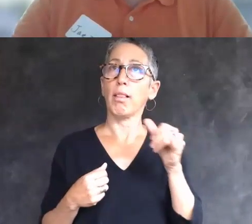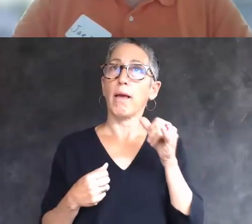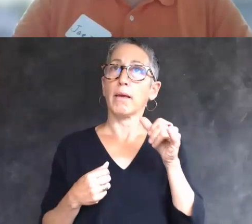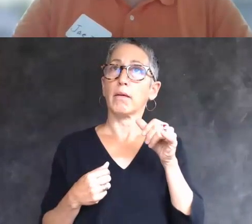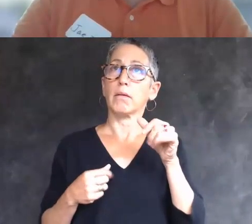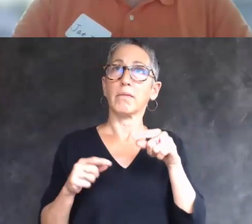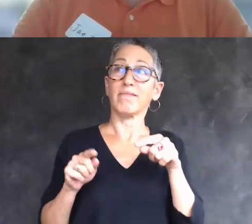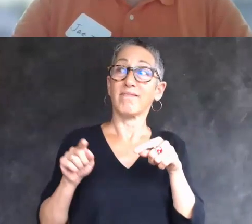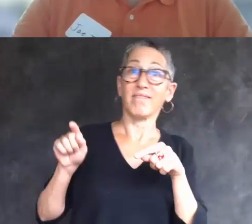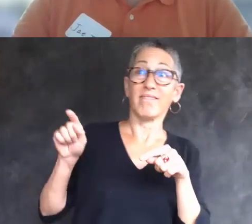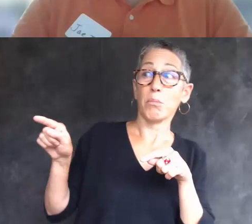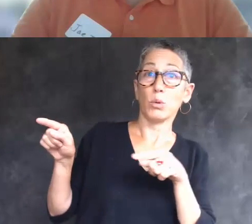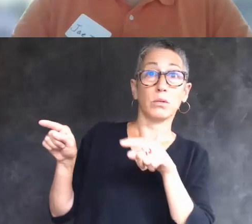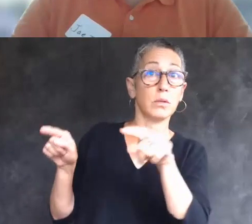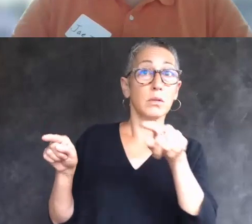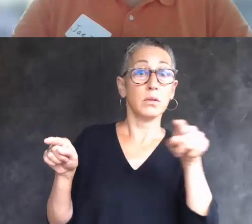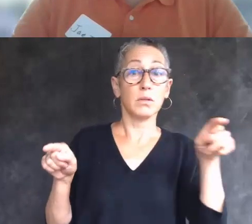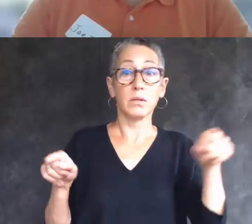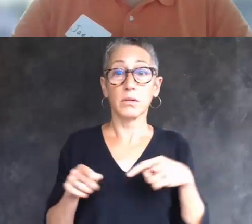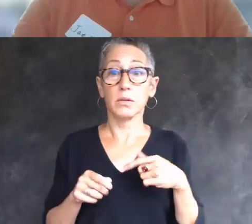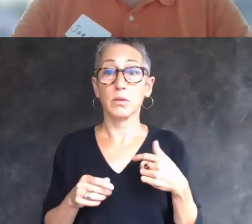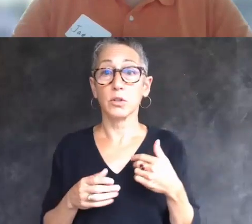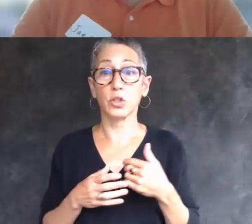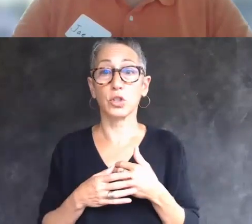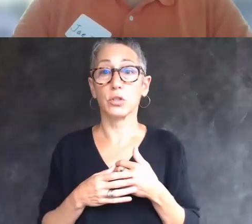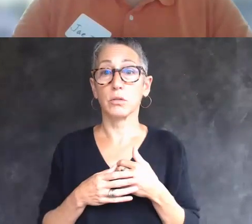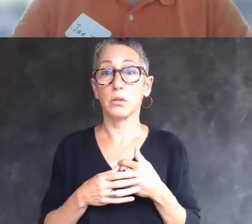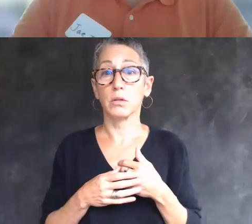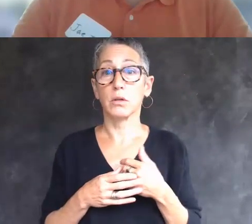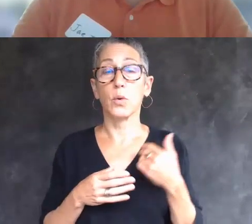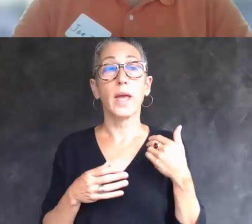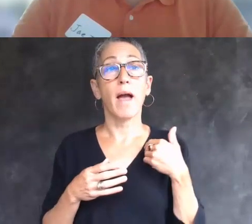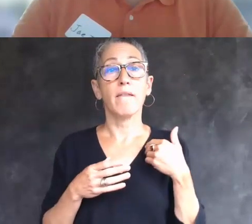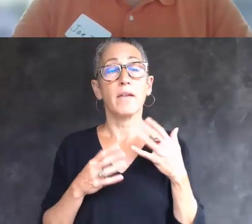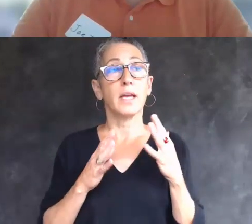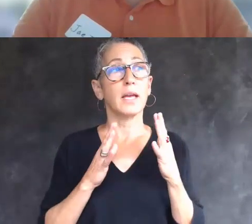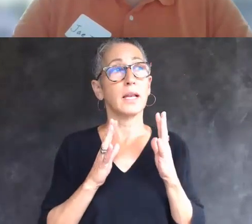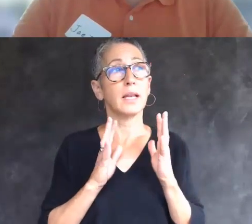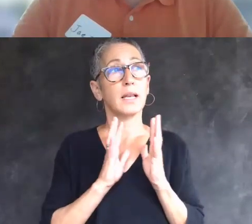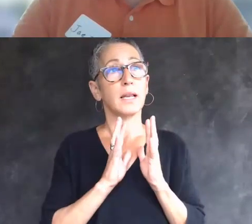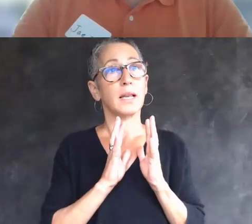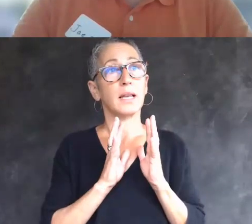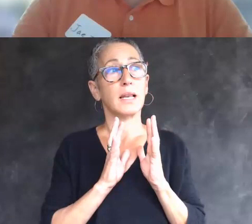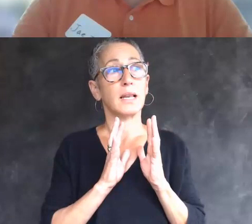Then there's a double meaning. There's a intersection of internalization of that racism.